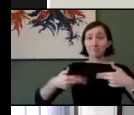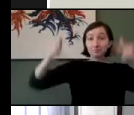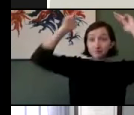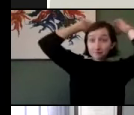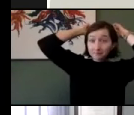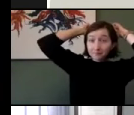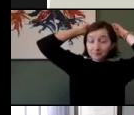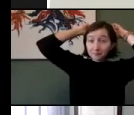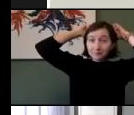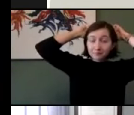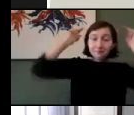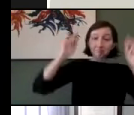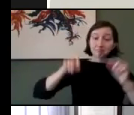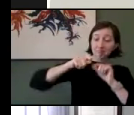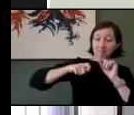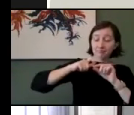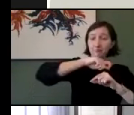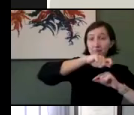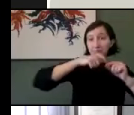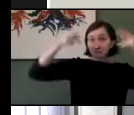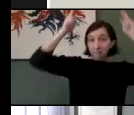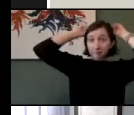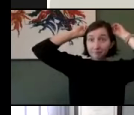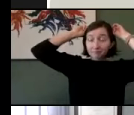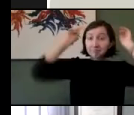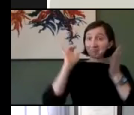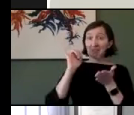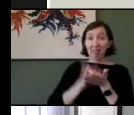That can be the problem solved right there